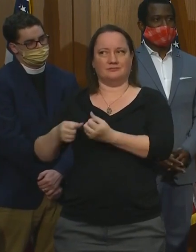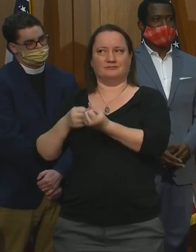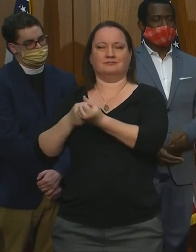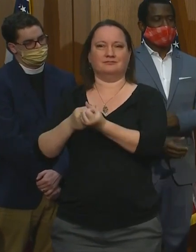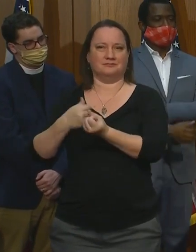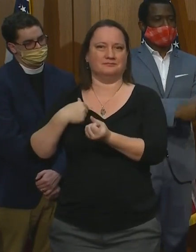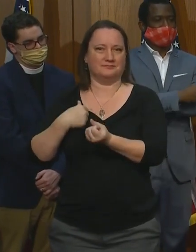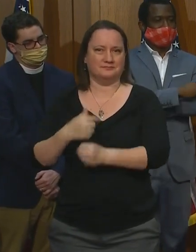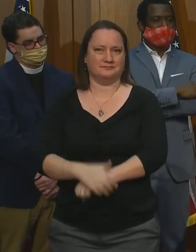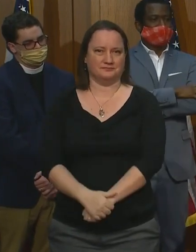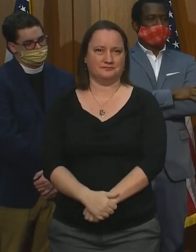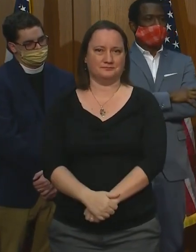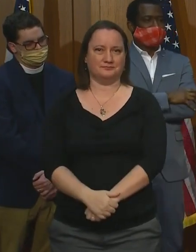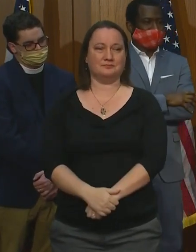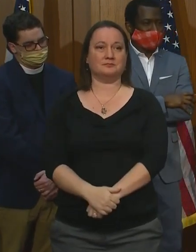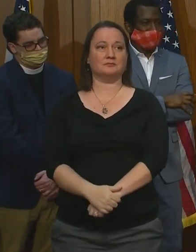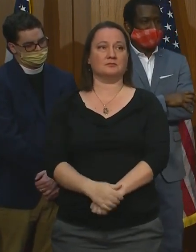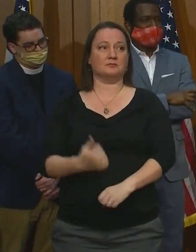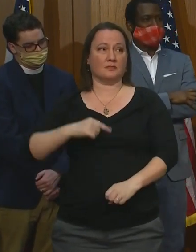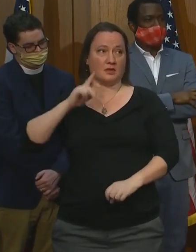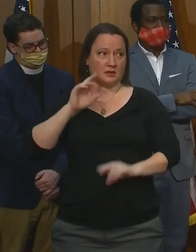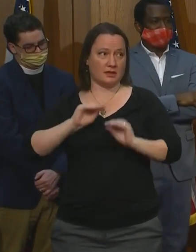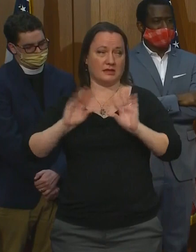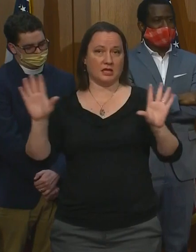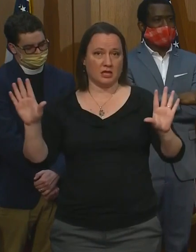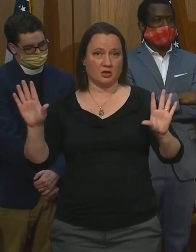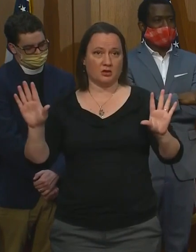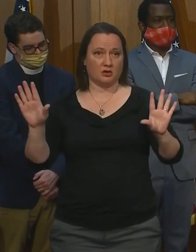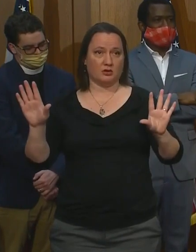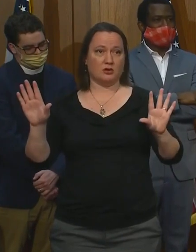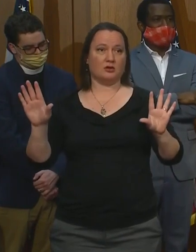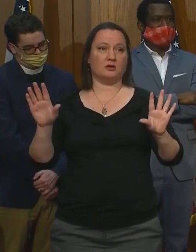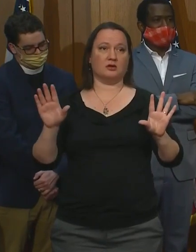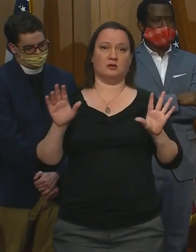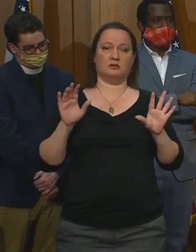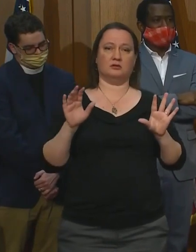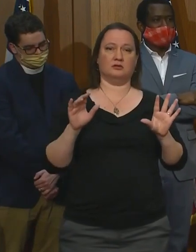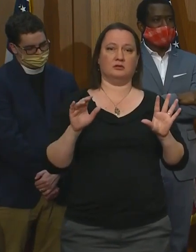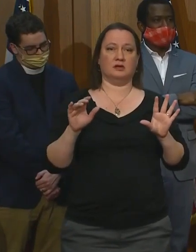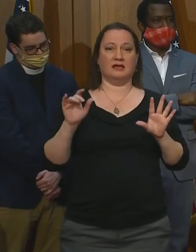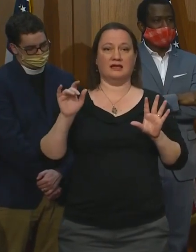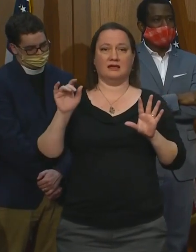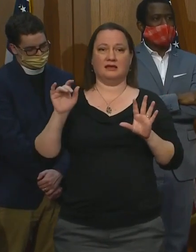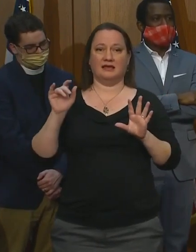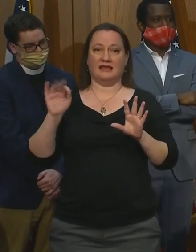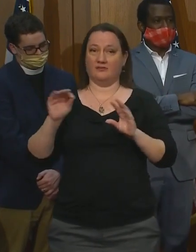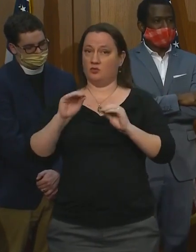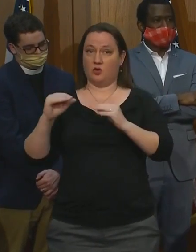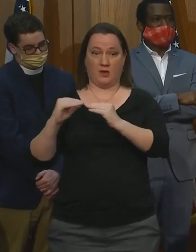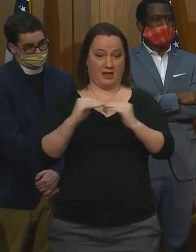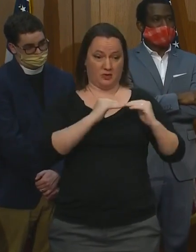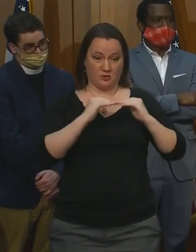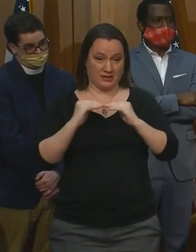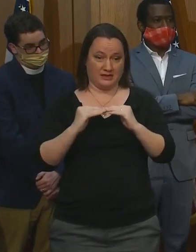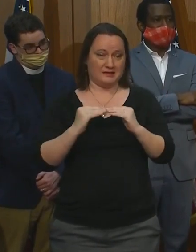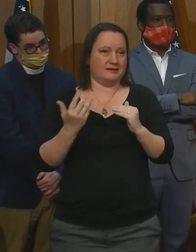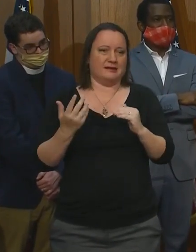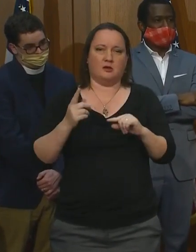THEY ARE THE SHOULDERS THAT I STAND ON. I WANT TO BE CLEAR BUT THERE WILL BE NO HEALING OR